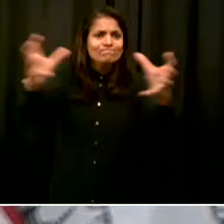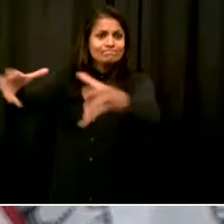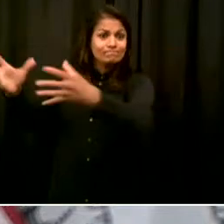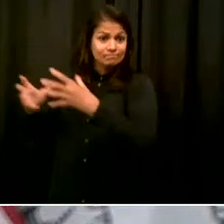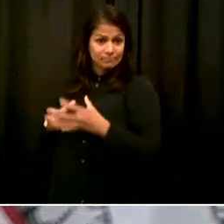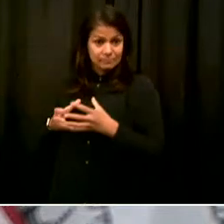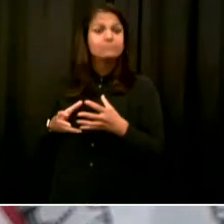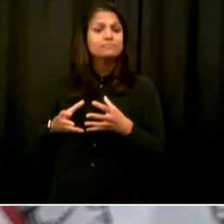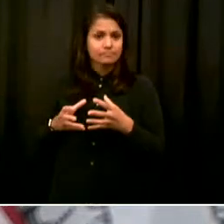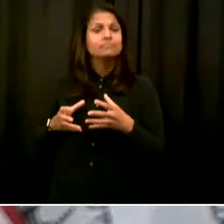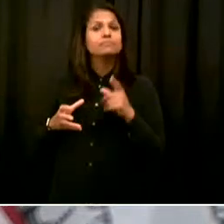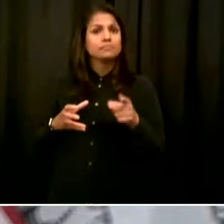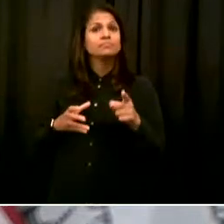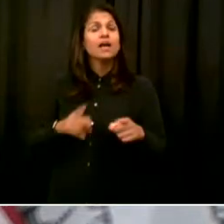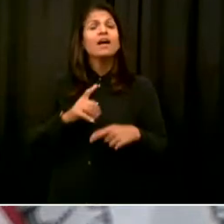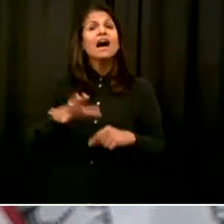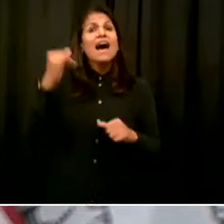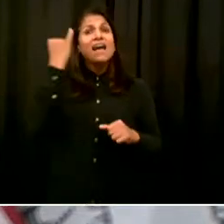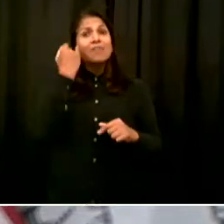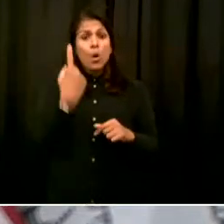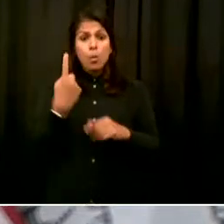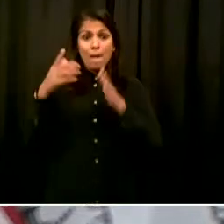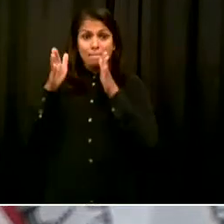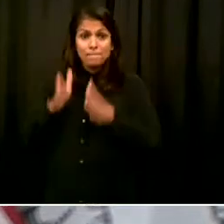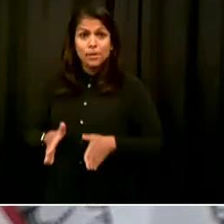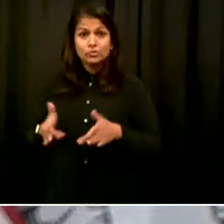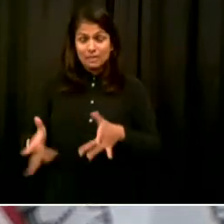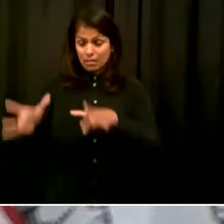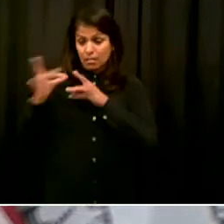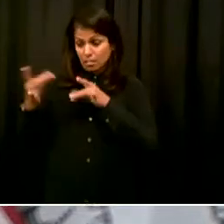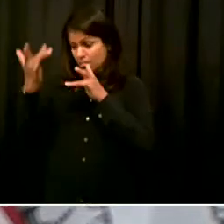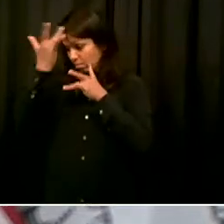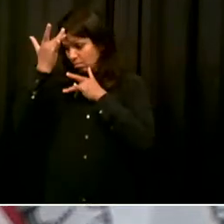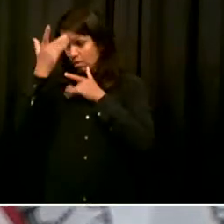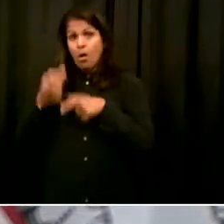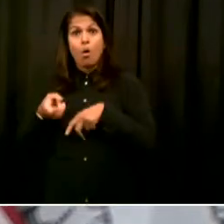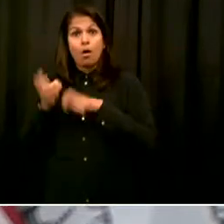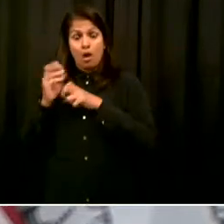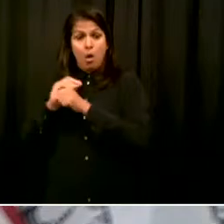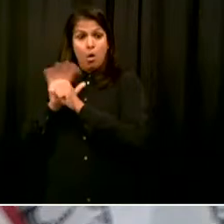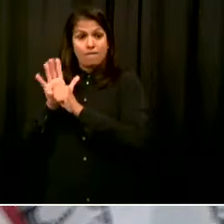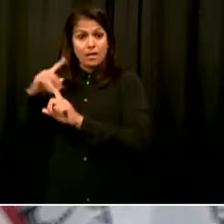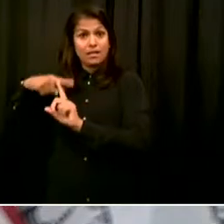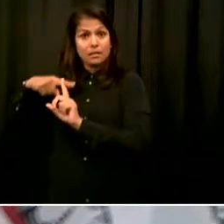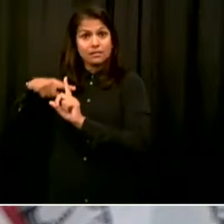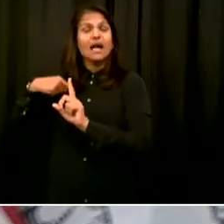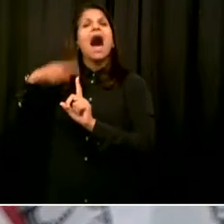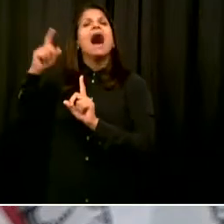TOGETHER. AND IN THE FAMILIIES HAHARDESST HIT T BY COVID, THAT